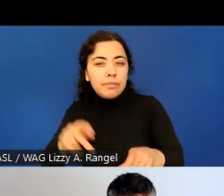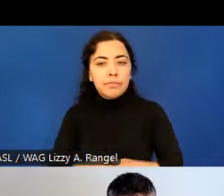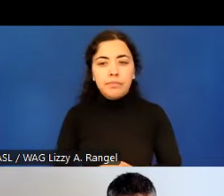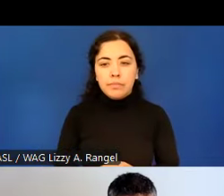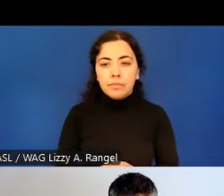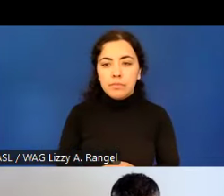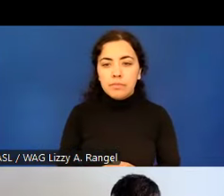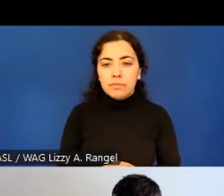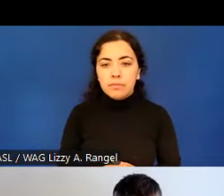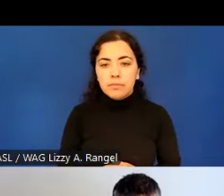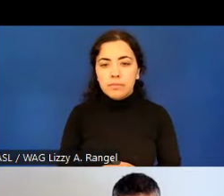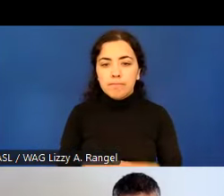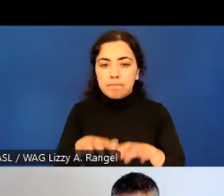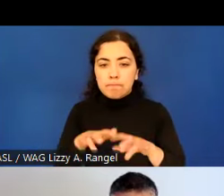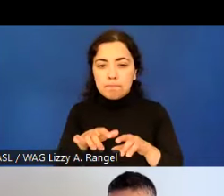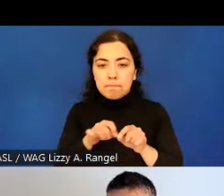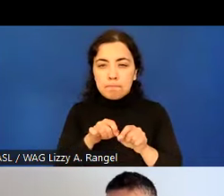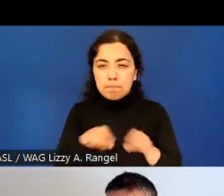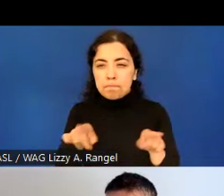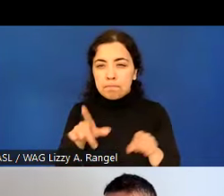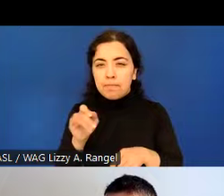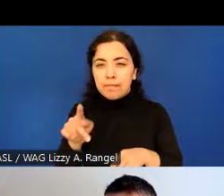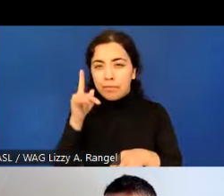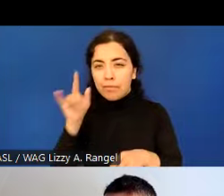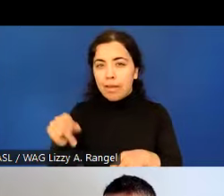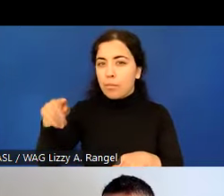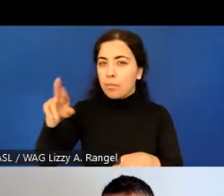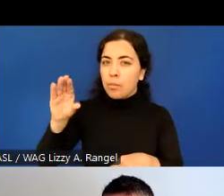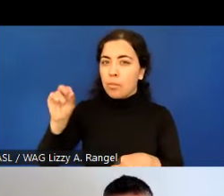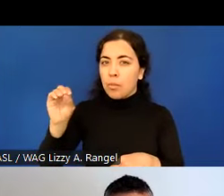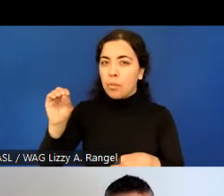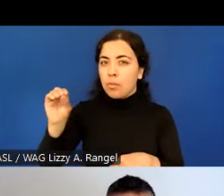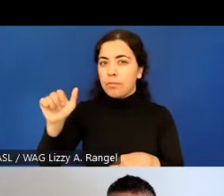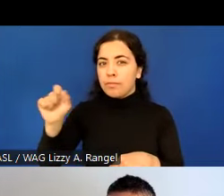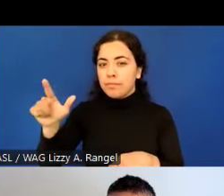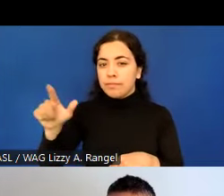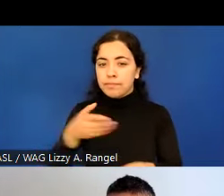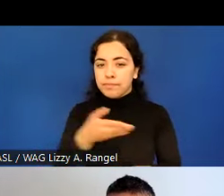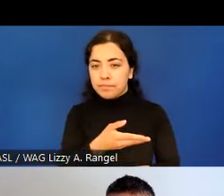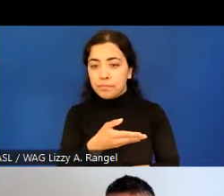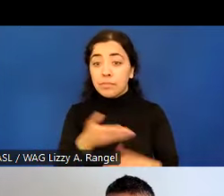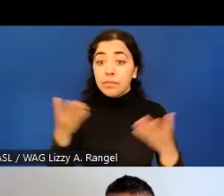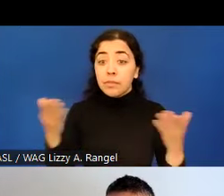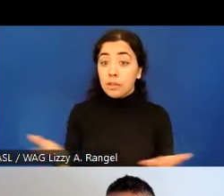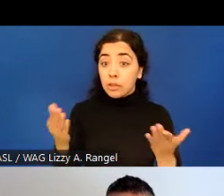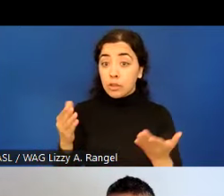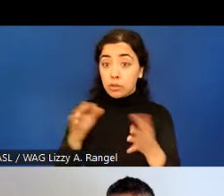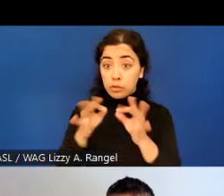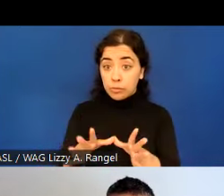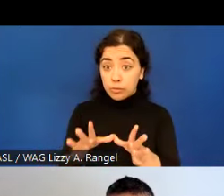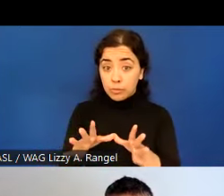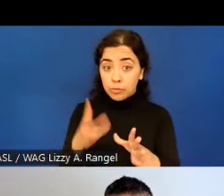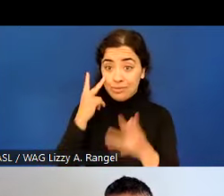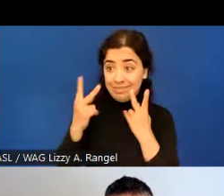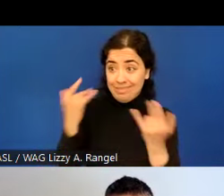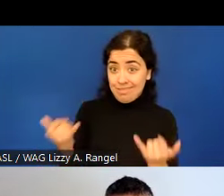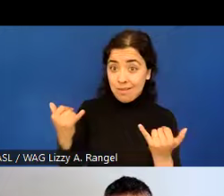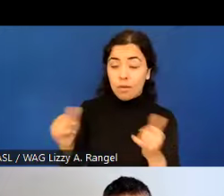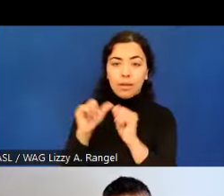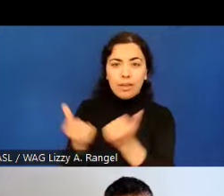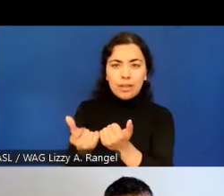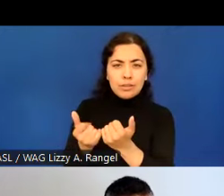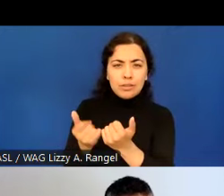pro bono ASL. Here the interpreters you see here the agency they are working with are captions